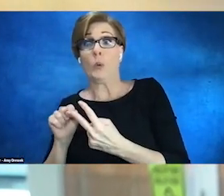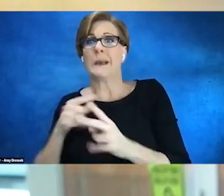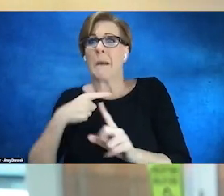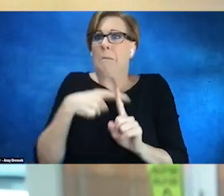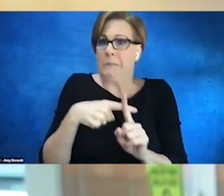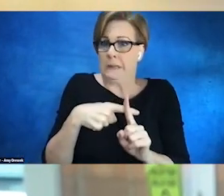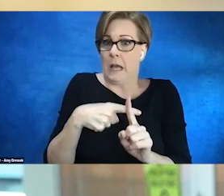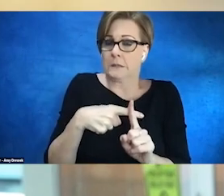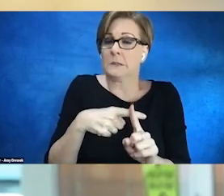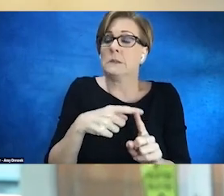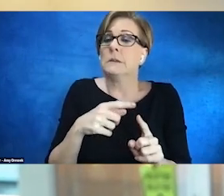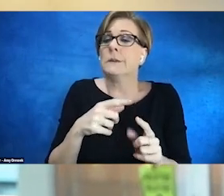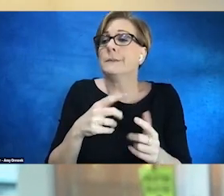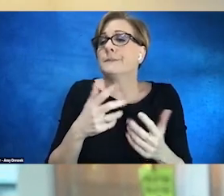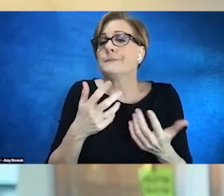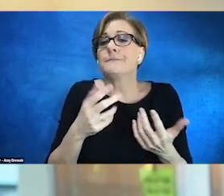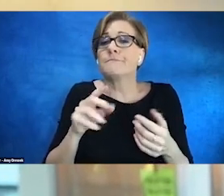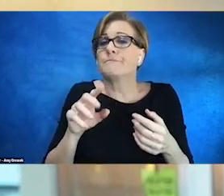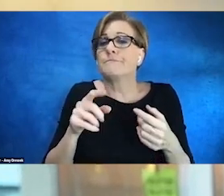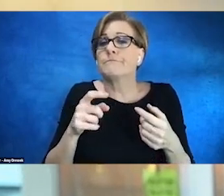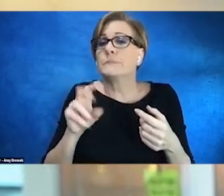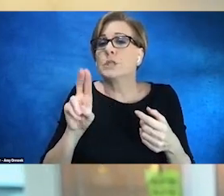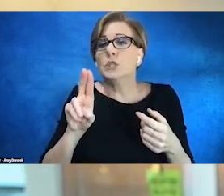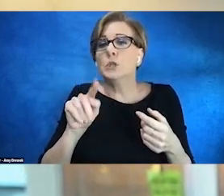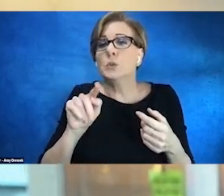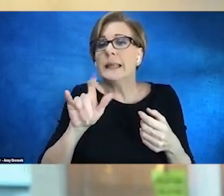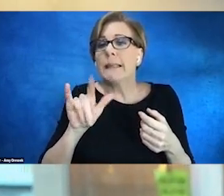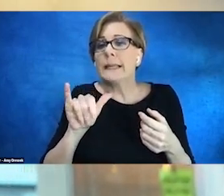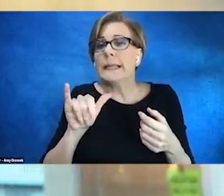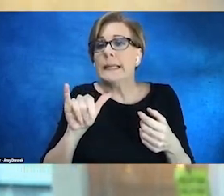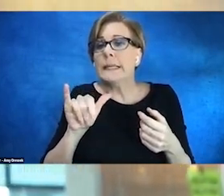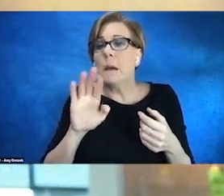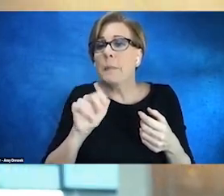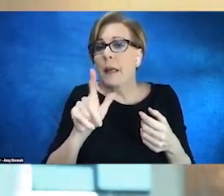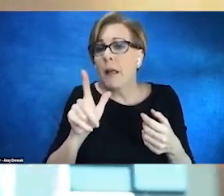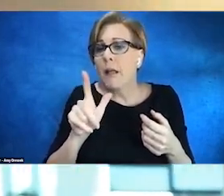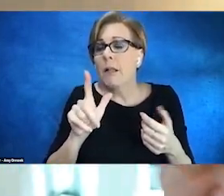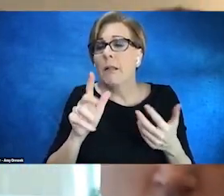within the last 90 days they can use their voter registration card or they could go to BeBallotReady.Vote and